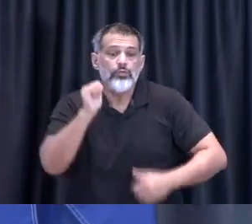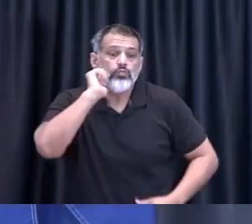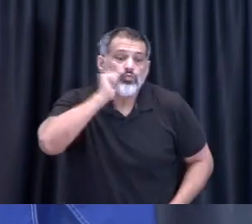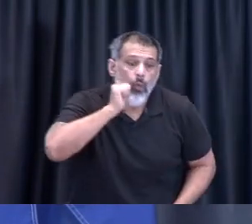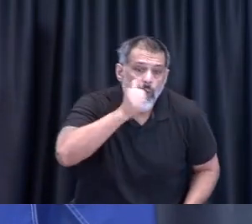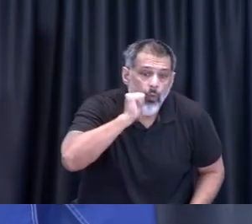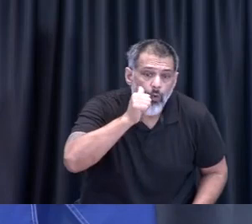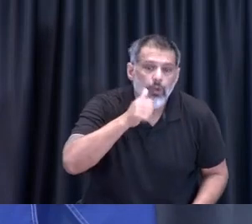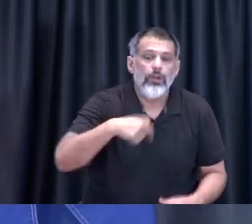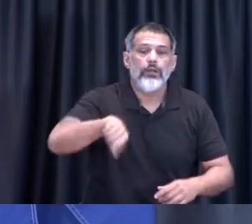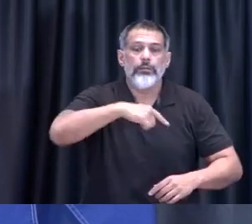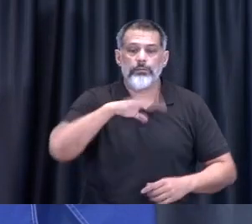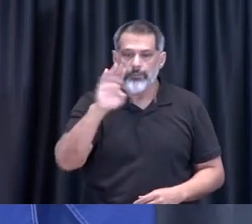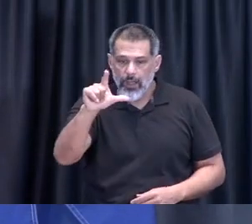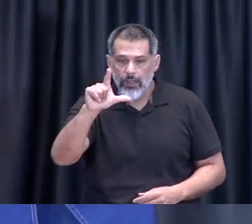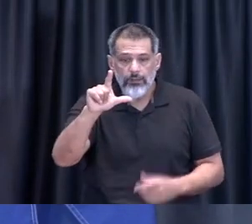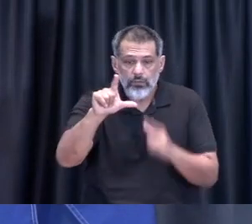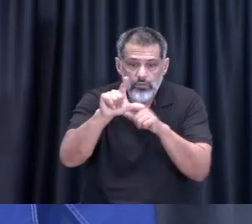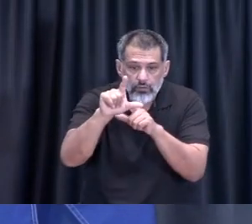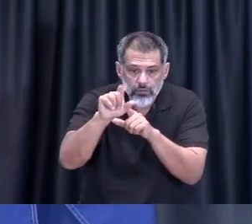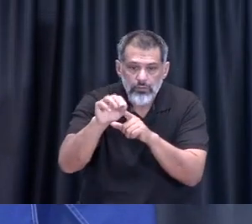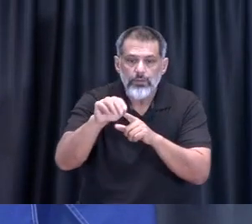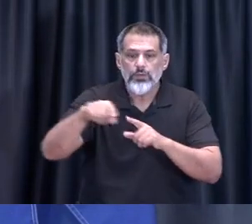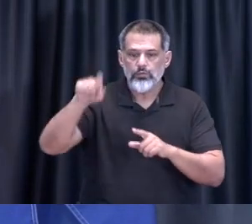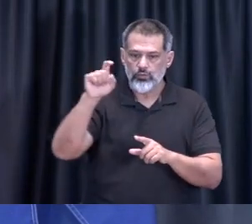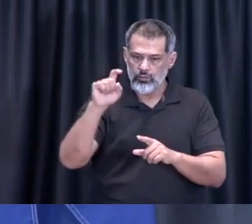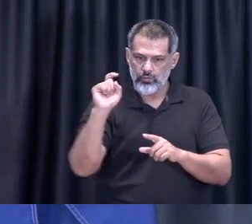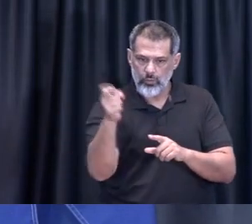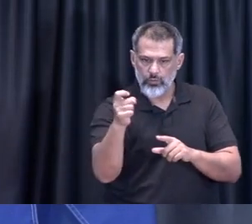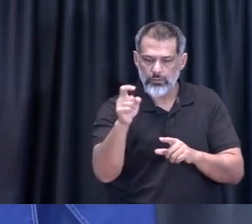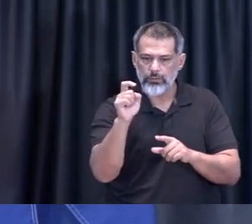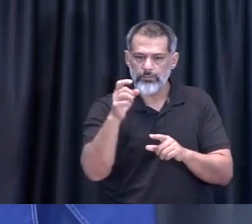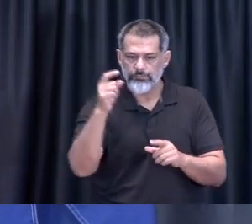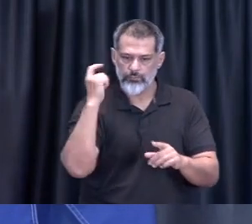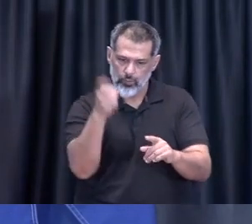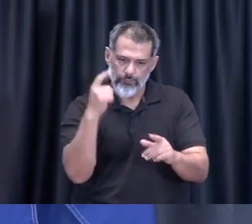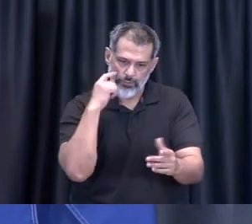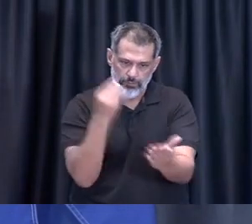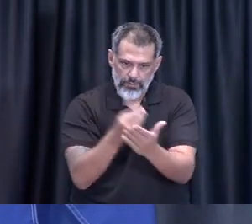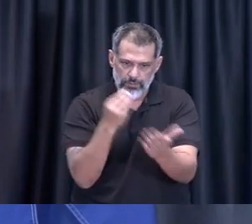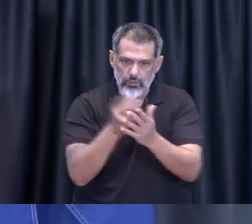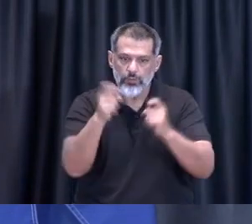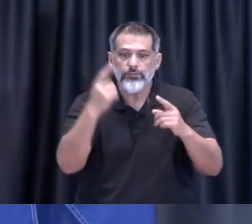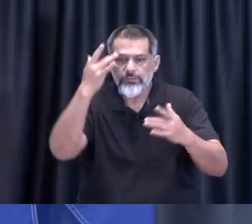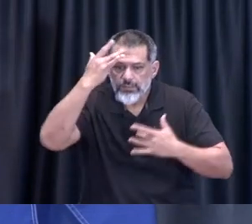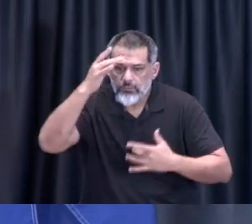Bell will donate even more towards mental health initiatives in Canada by contributing five cents for every